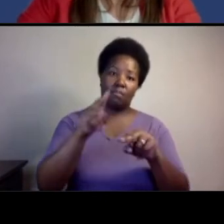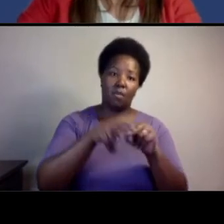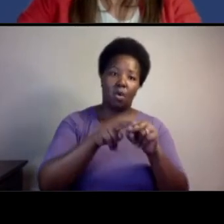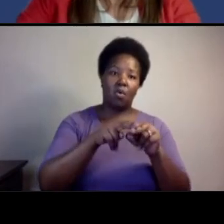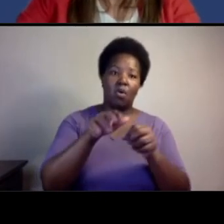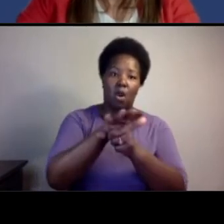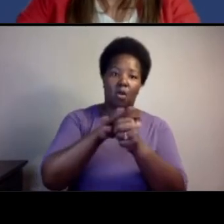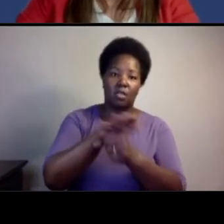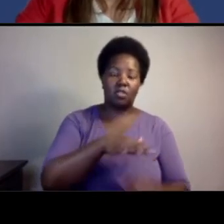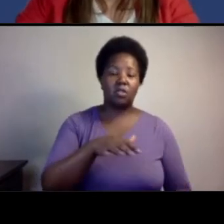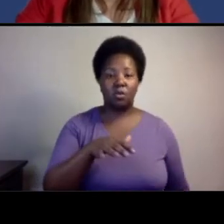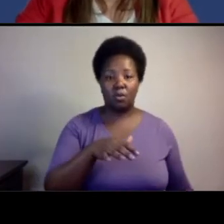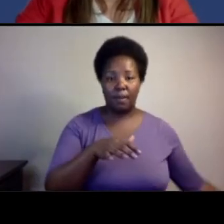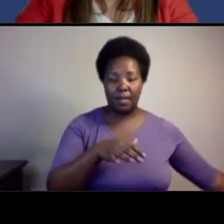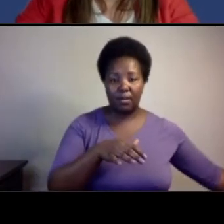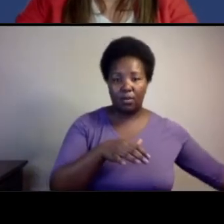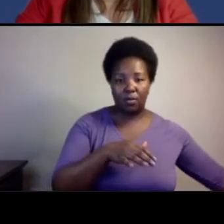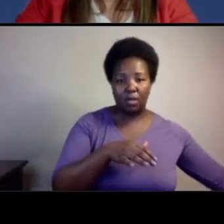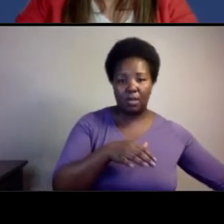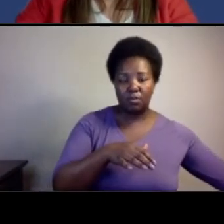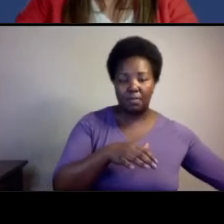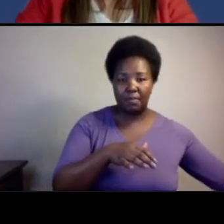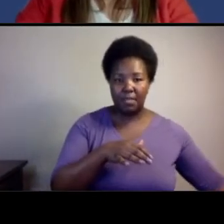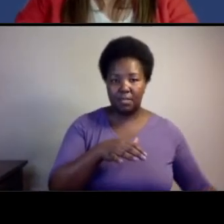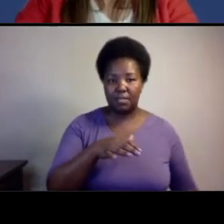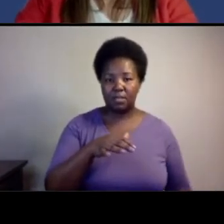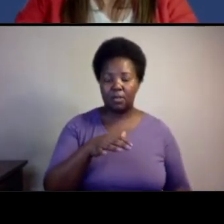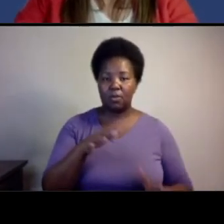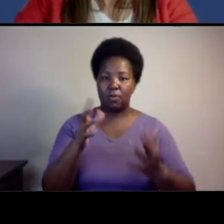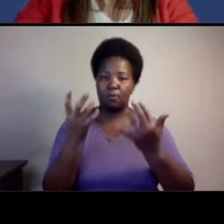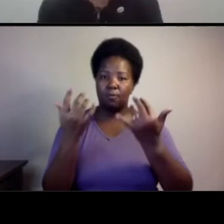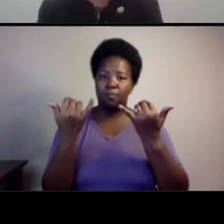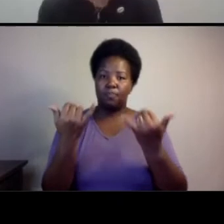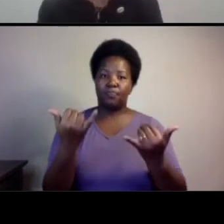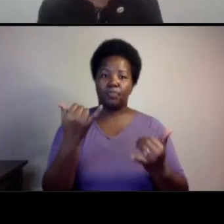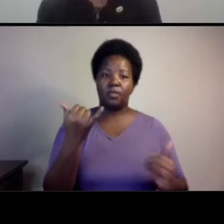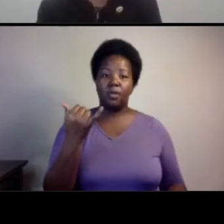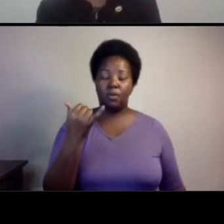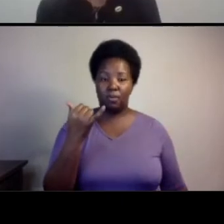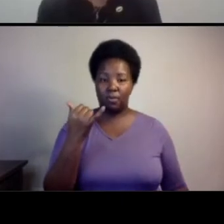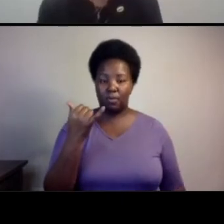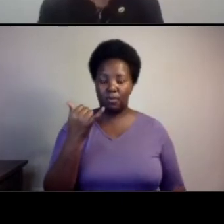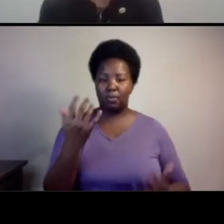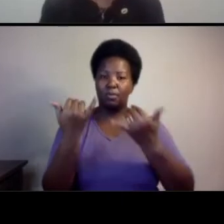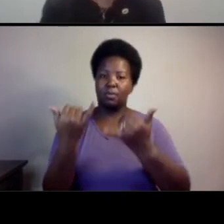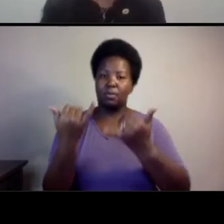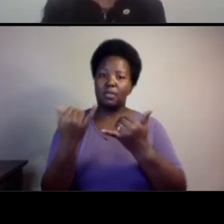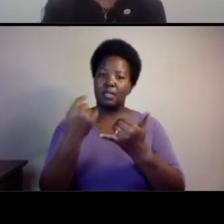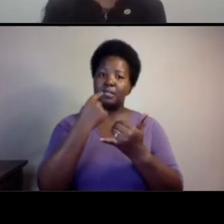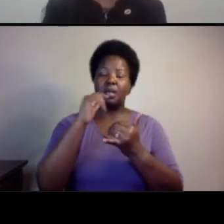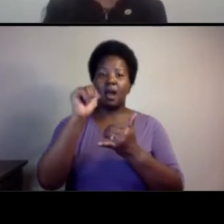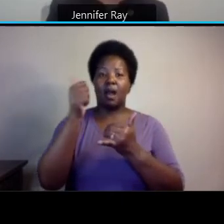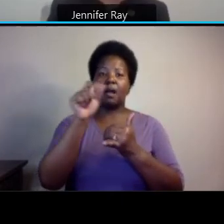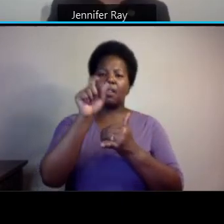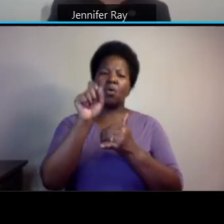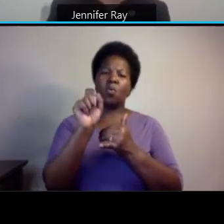all right then the other in here is um the question was are you shortening the light